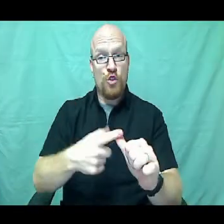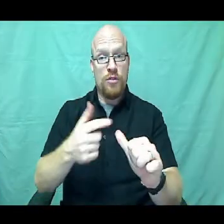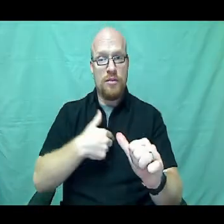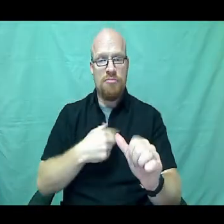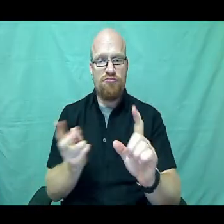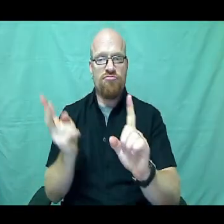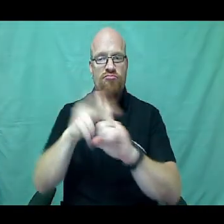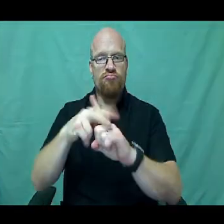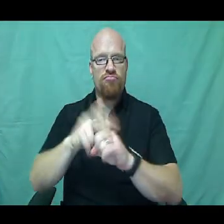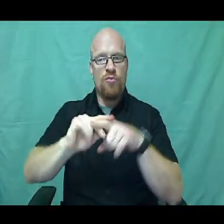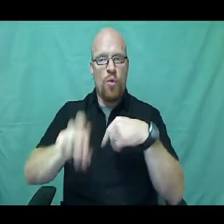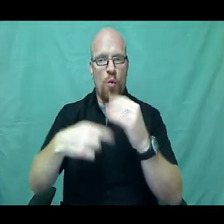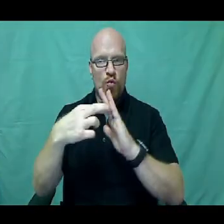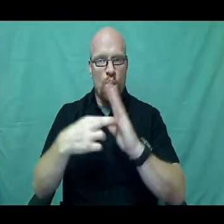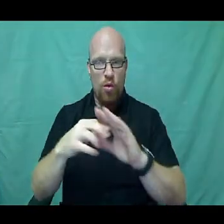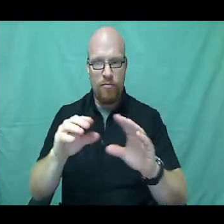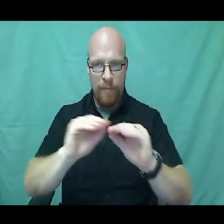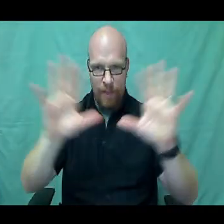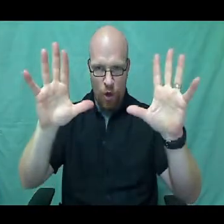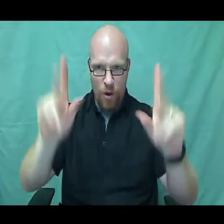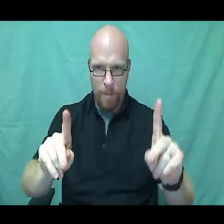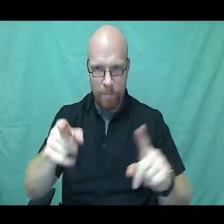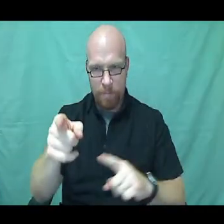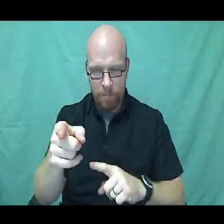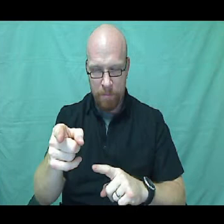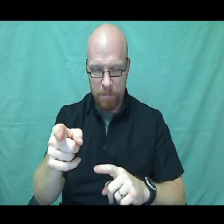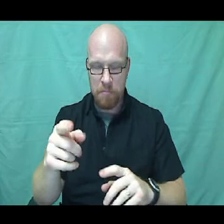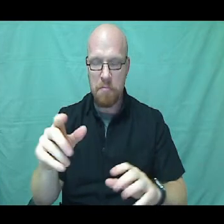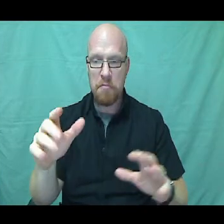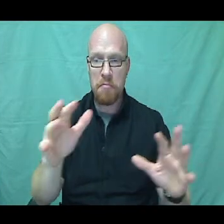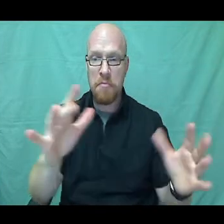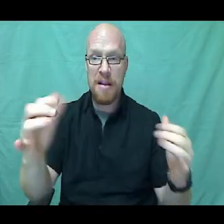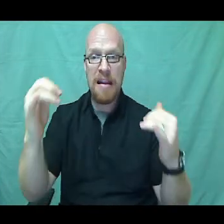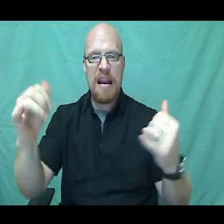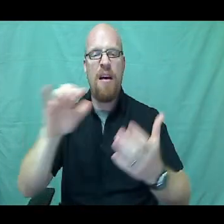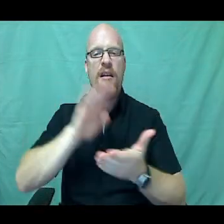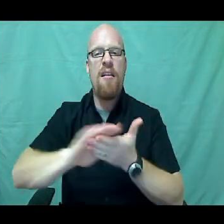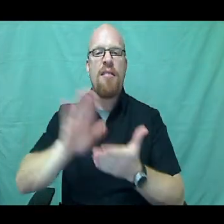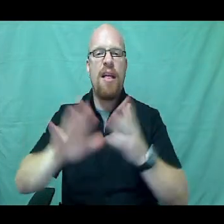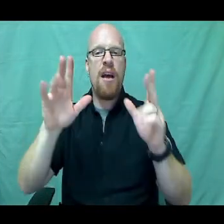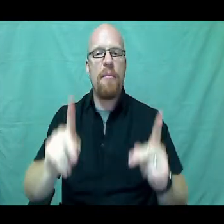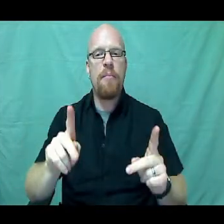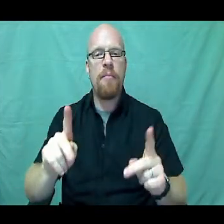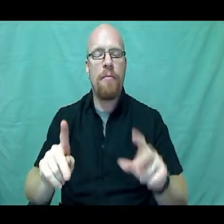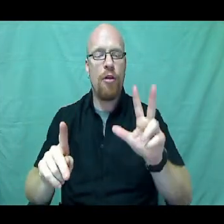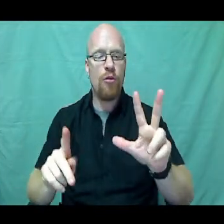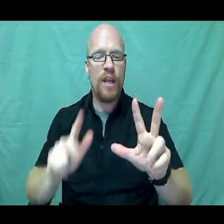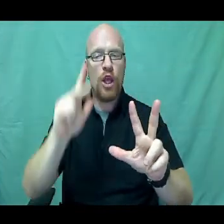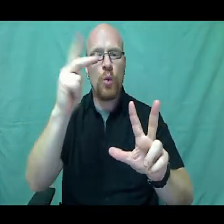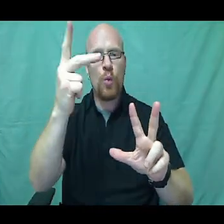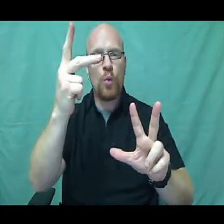Now, first, I'm going through the quotient rule and I'm moving the cube into the numerator and the denominator.